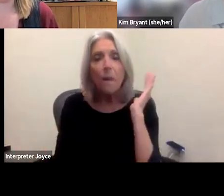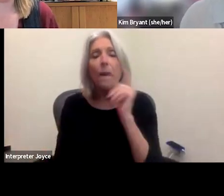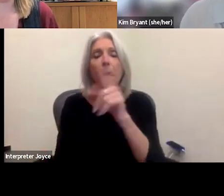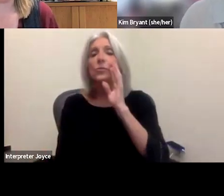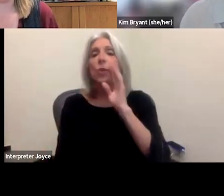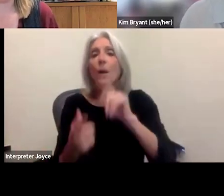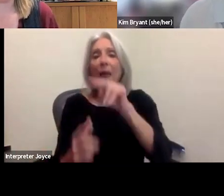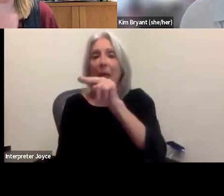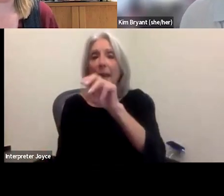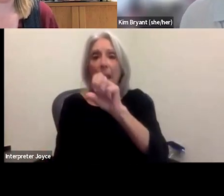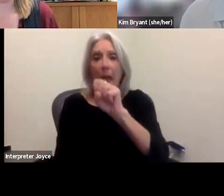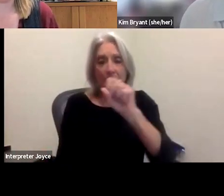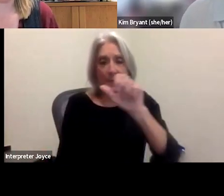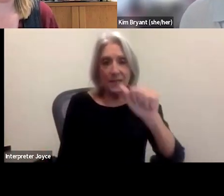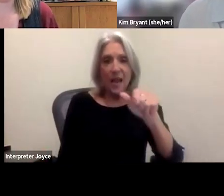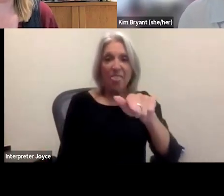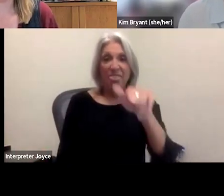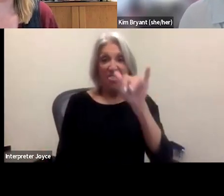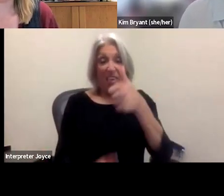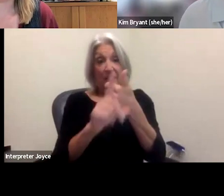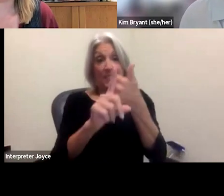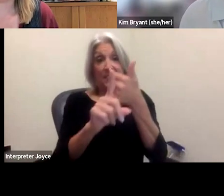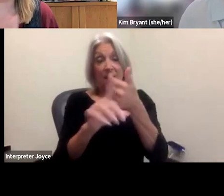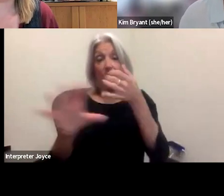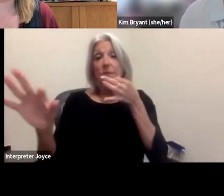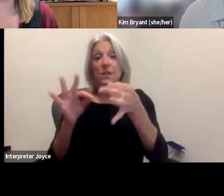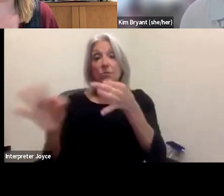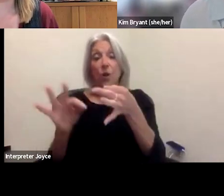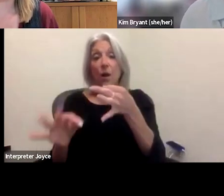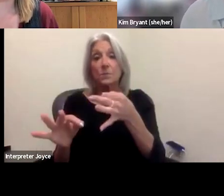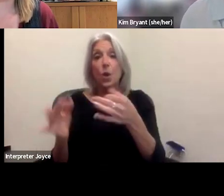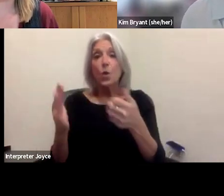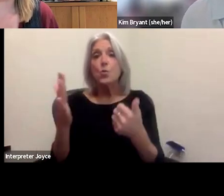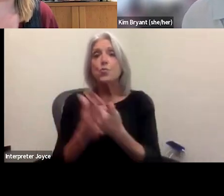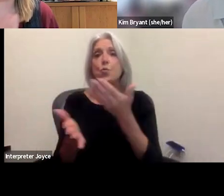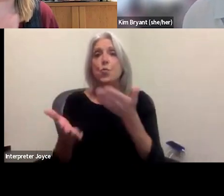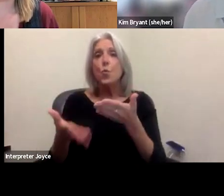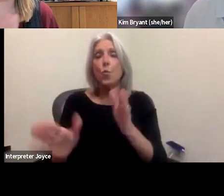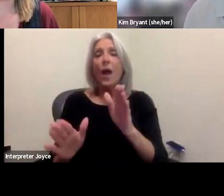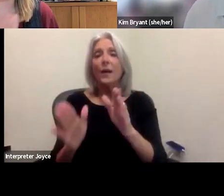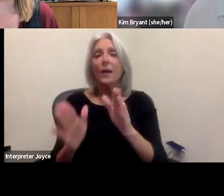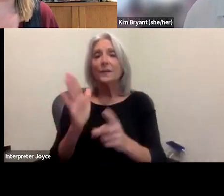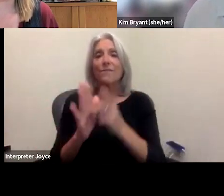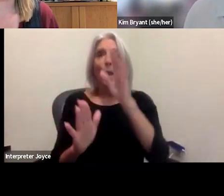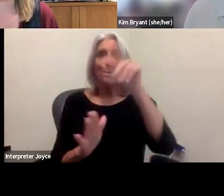And it described a, then, new method developed by those authors to measure